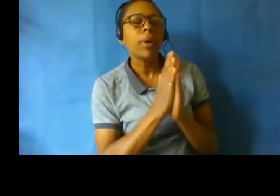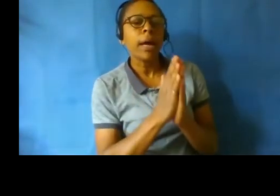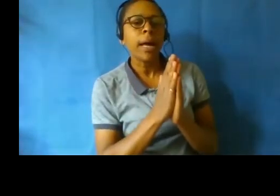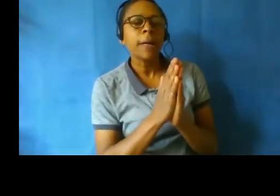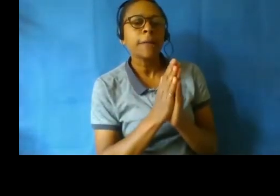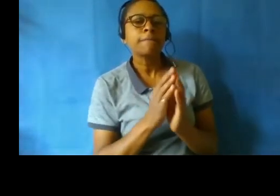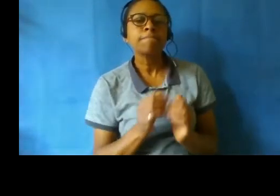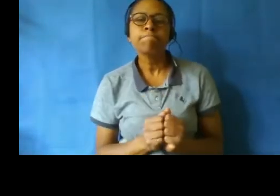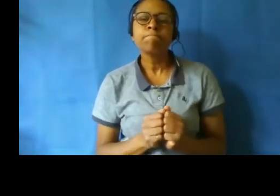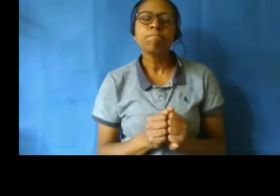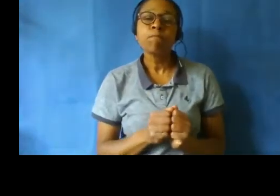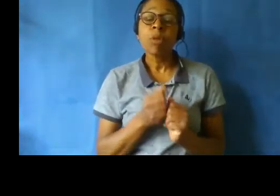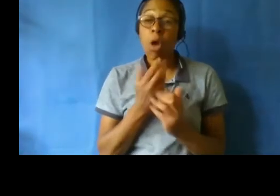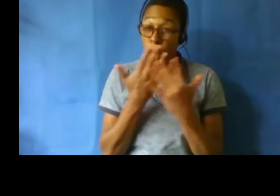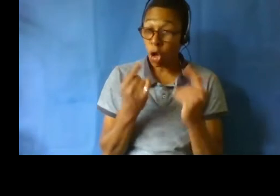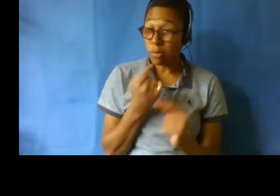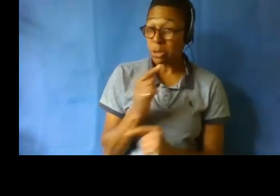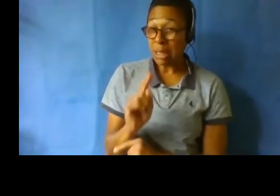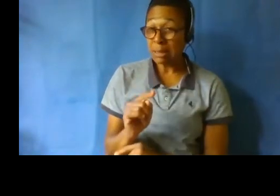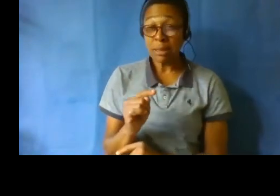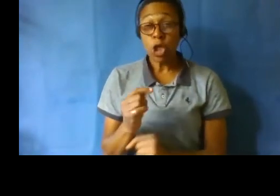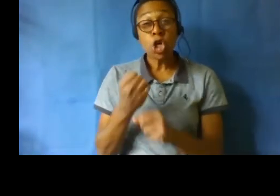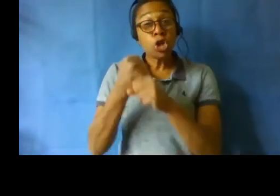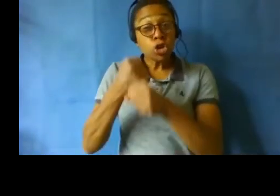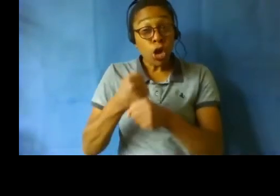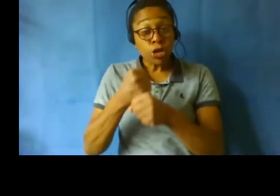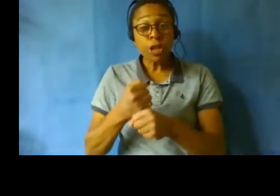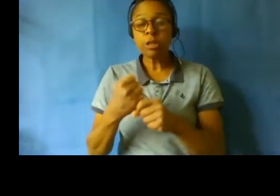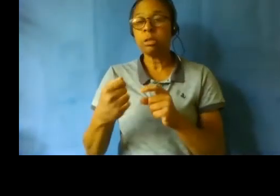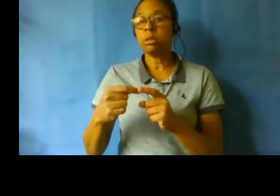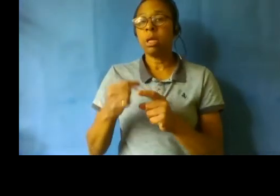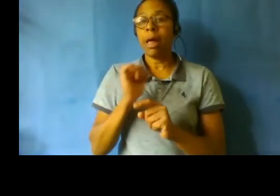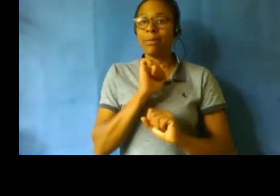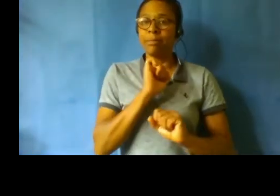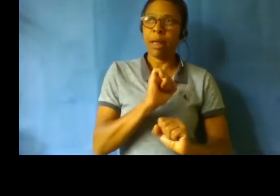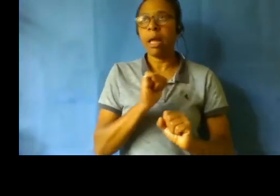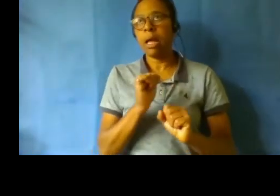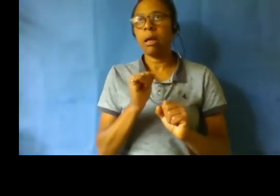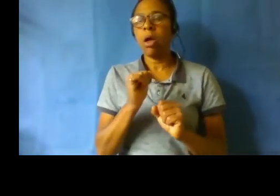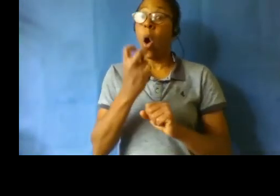need citing churches that offered to intensify the amount of prayer they do for your ailments to plant depending on